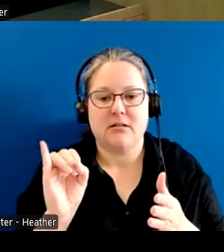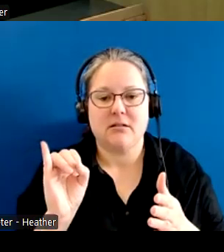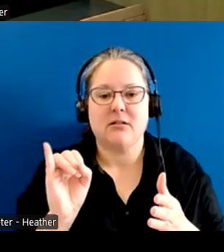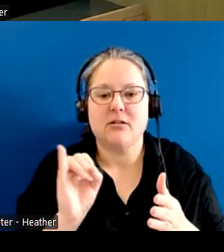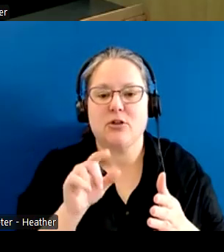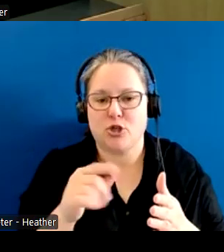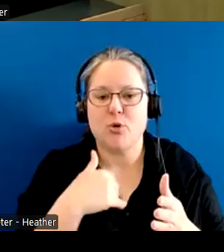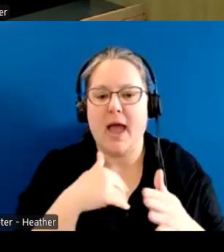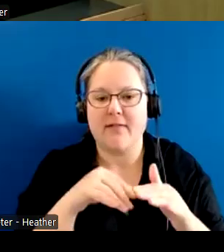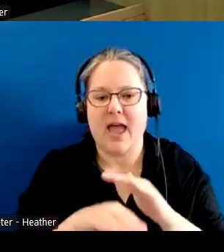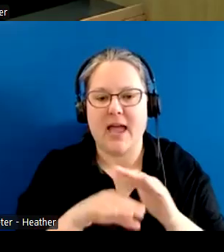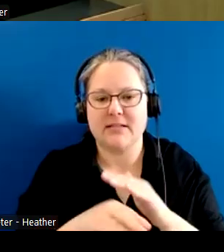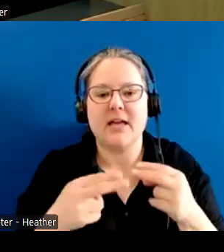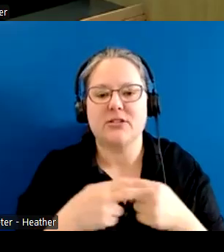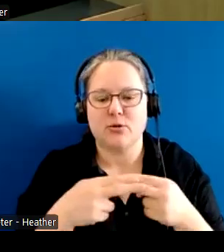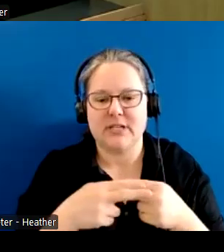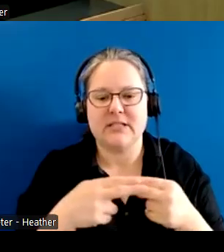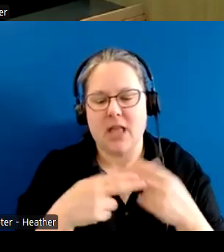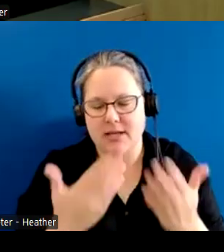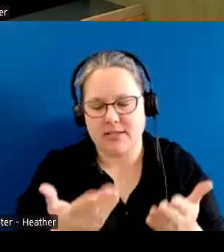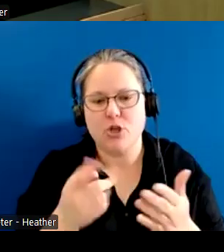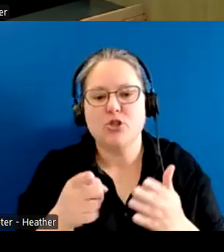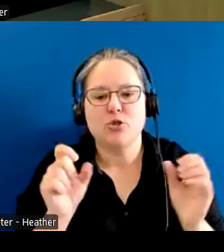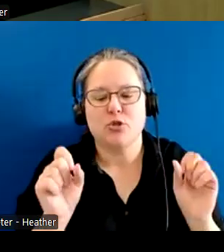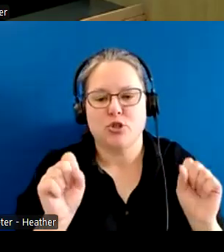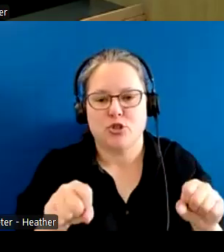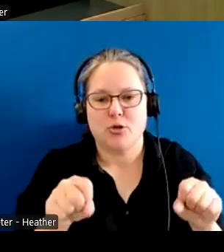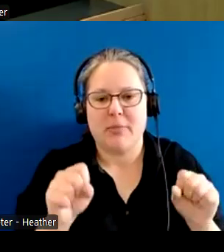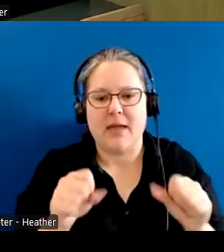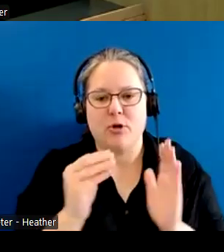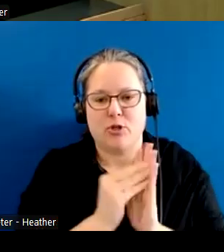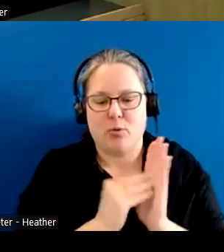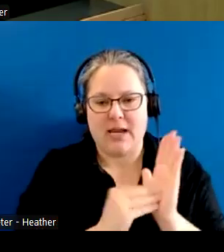you have you have access to these slides, so you know, um, you should be able to write this down,